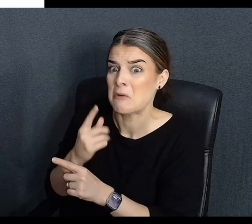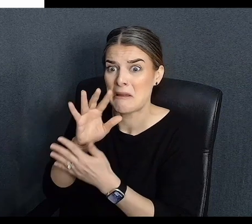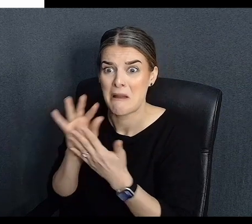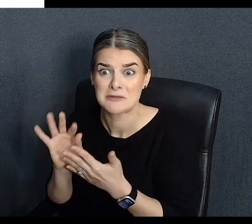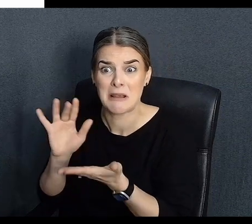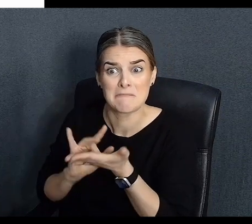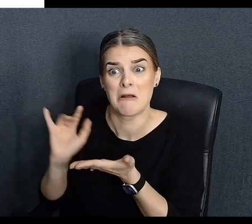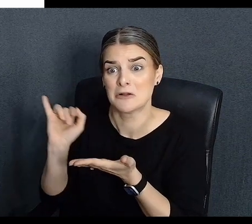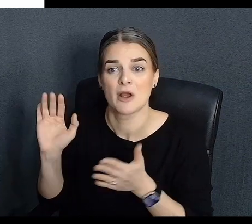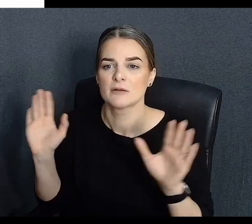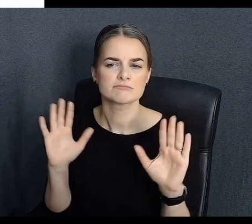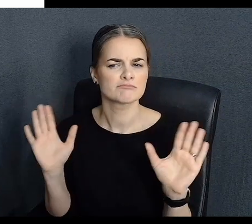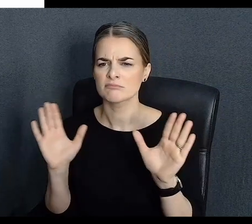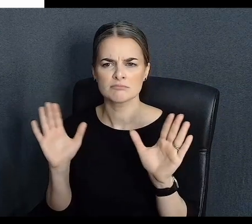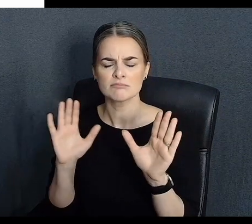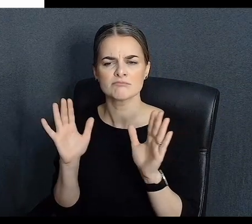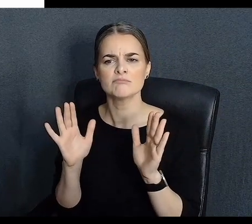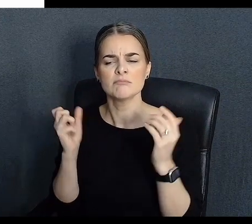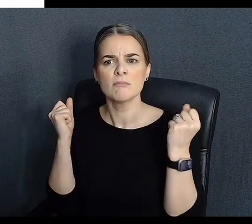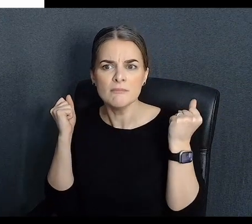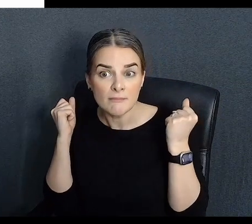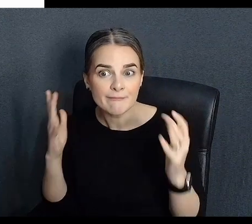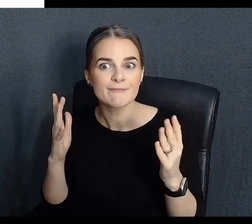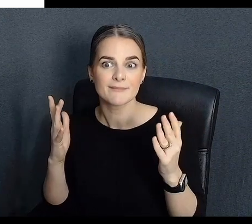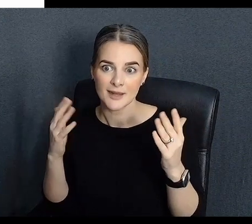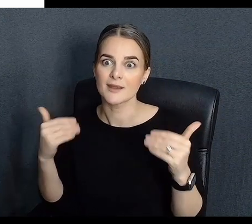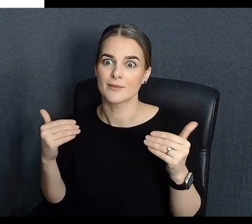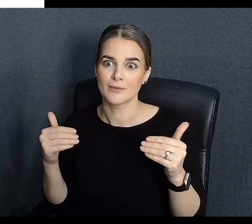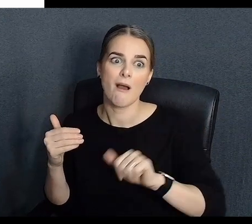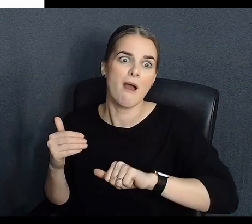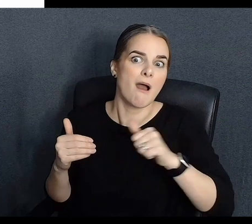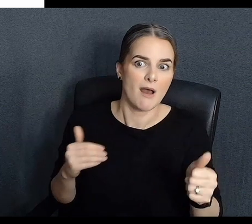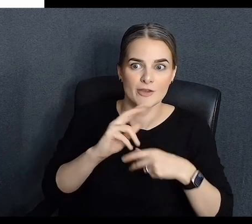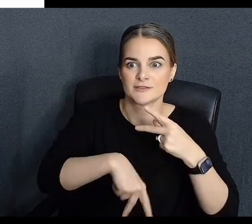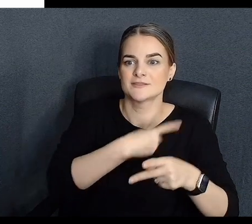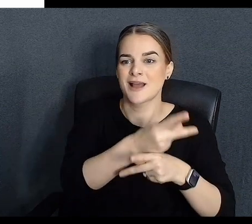but a lot of the other types of forms, and a lot of the language